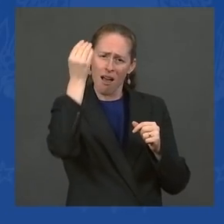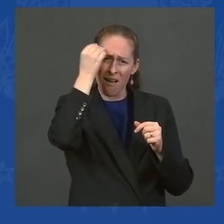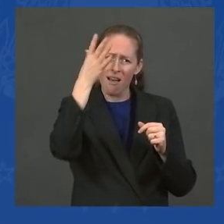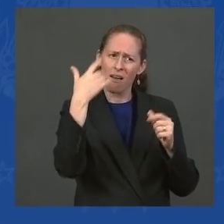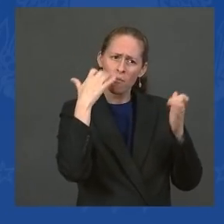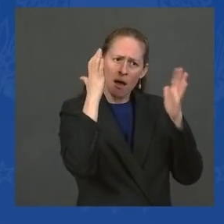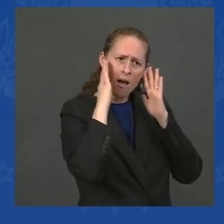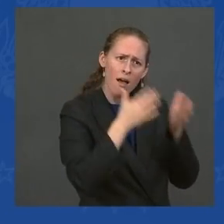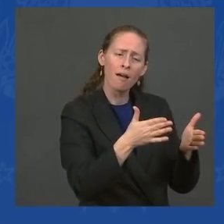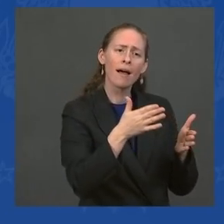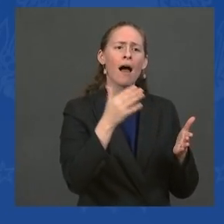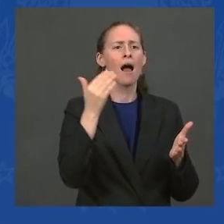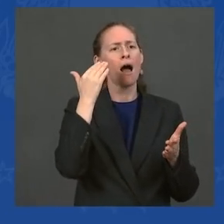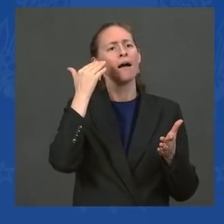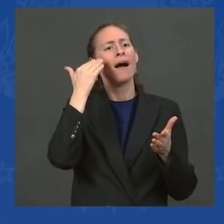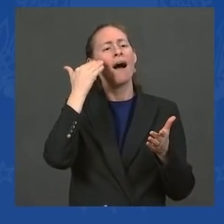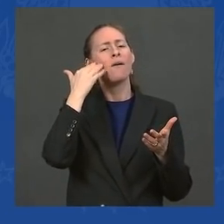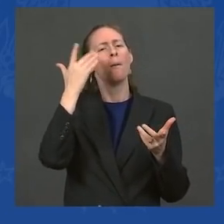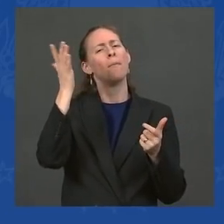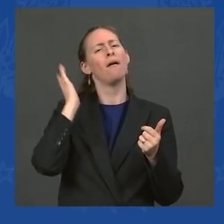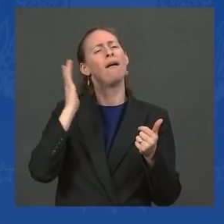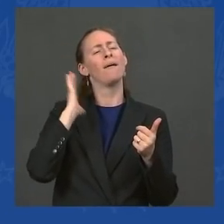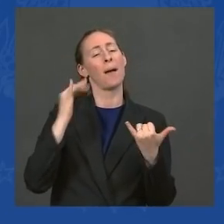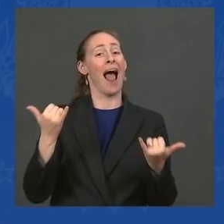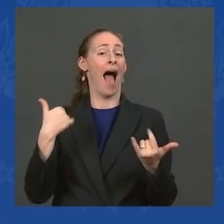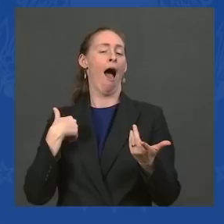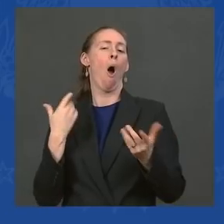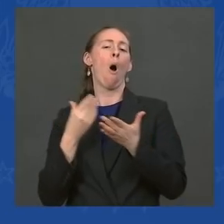But all kidding aside, I don't think we should punish anybody.